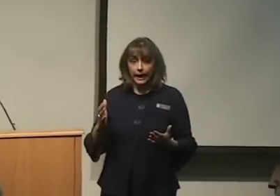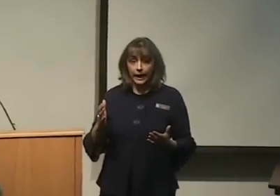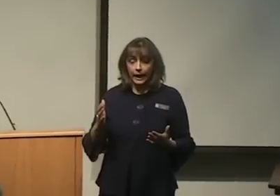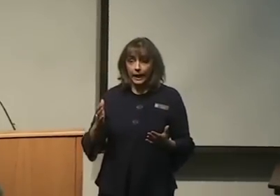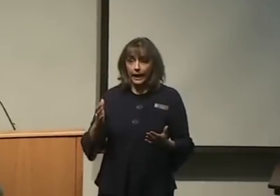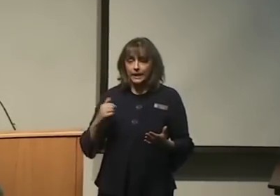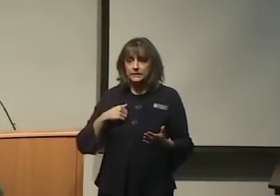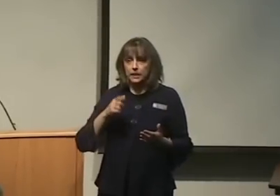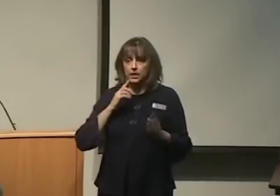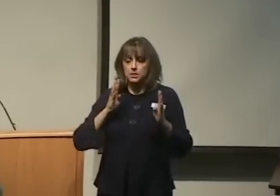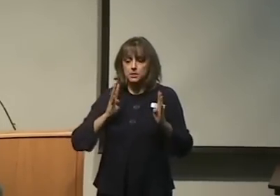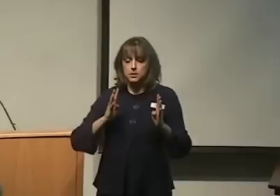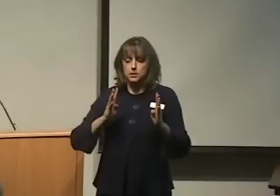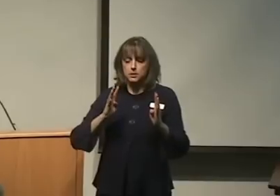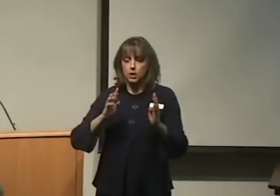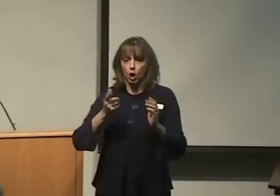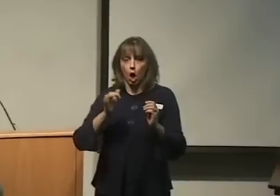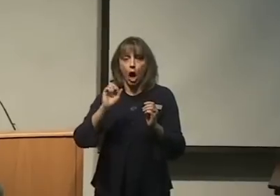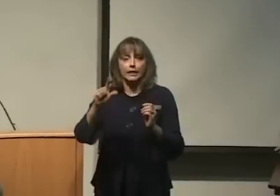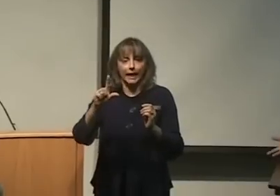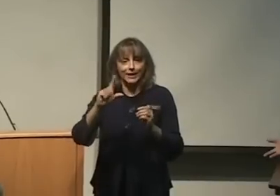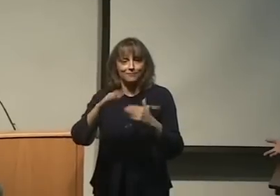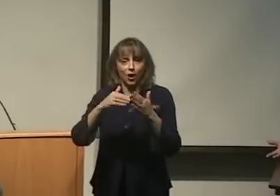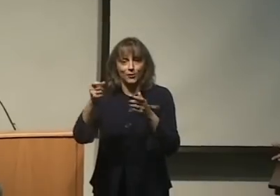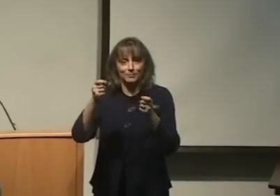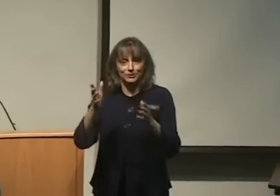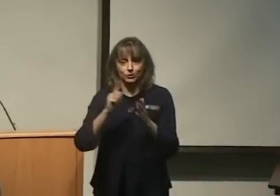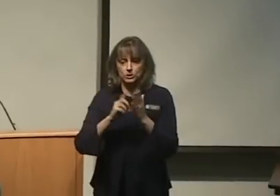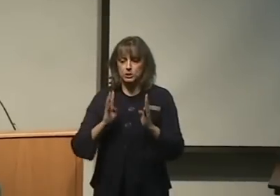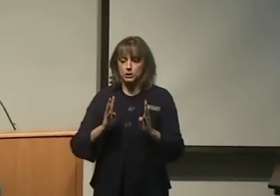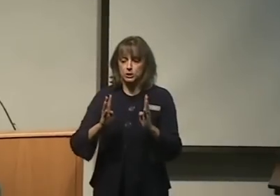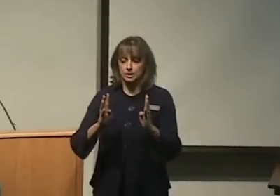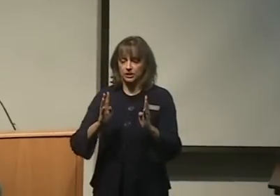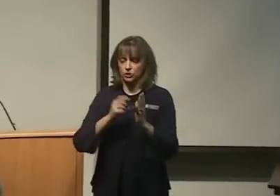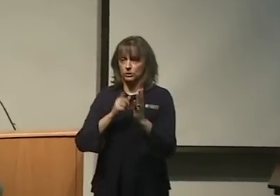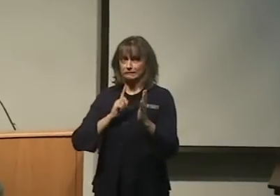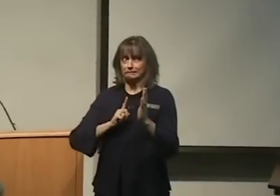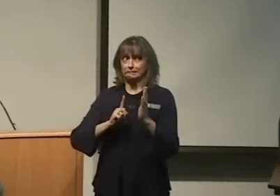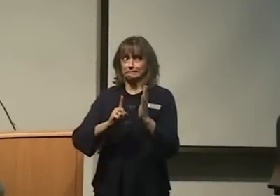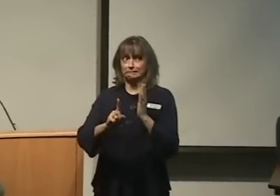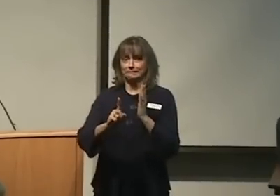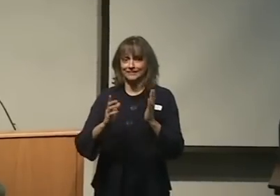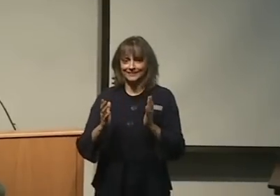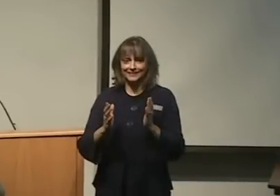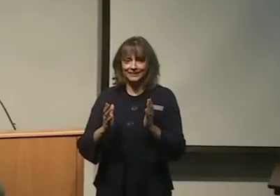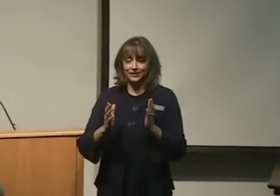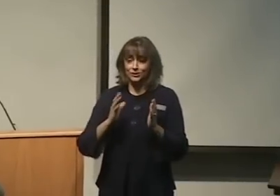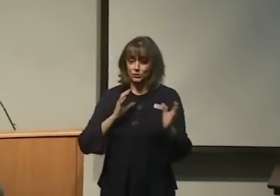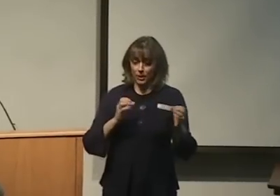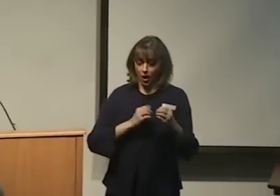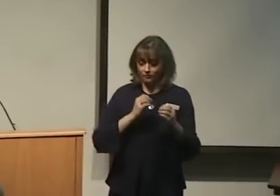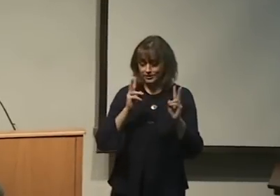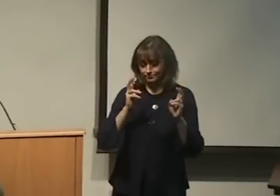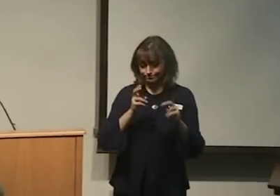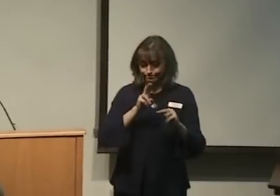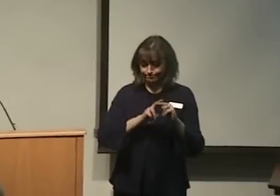So I have my office hours next to the coffee bar one hour a week. And the best thing about that is I have unexpected conversations.